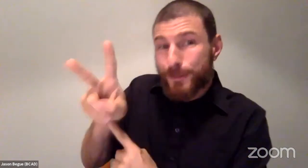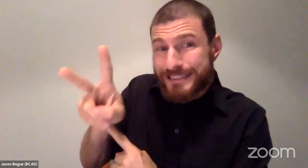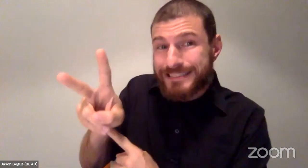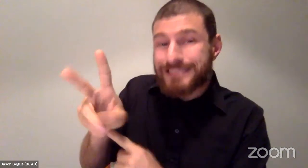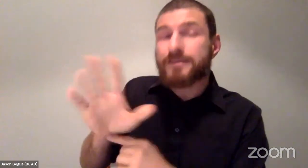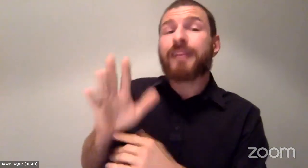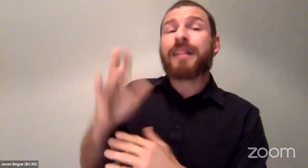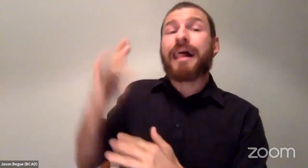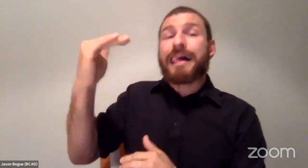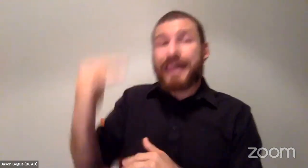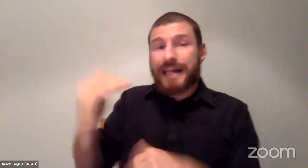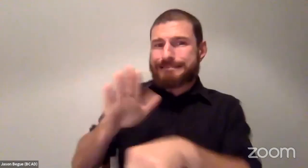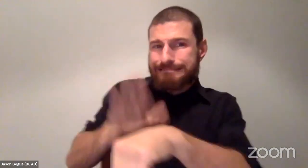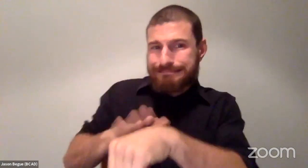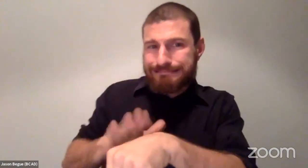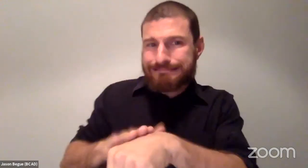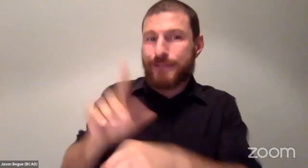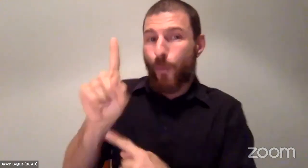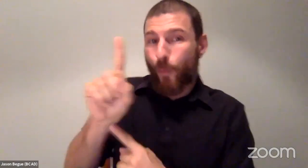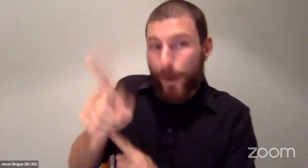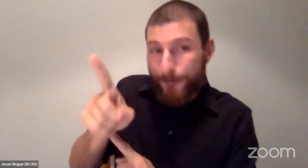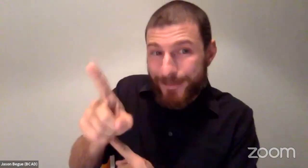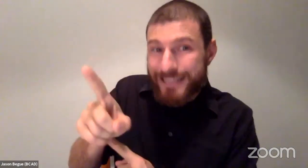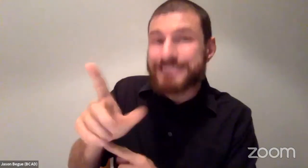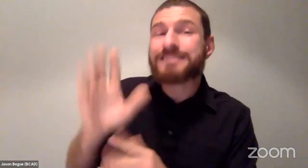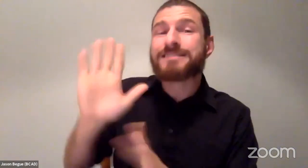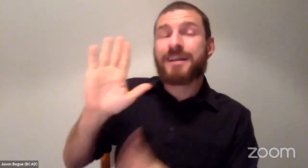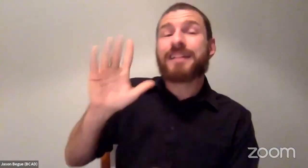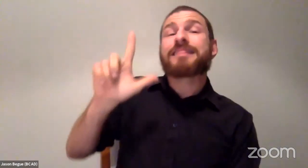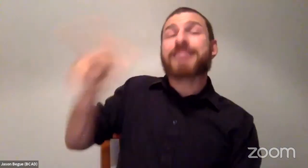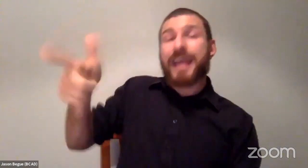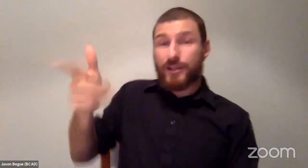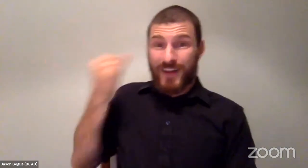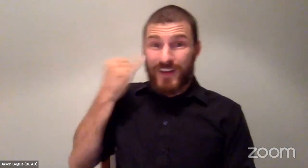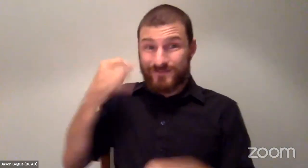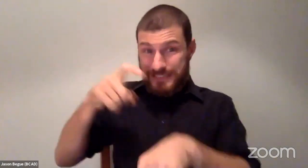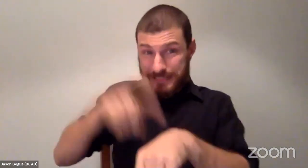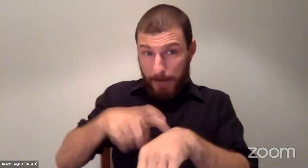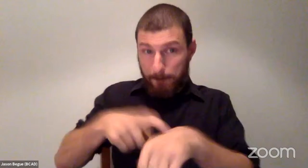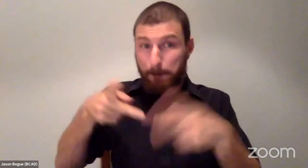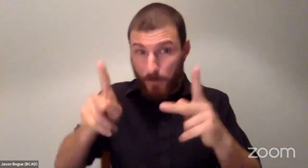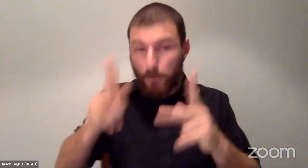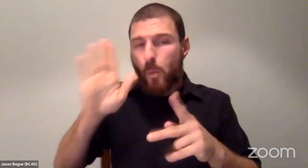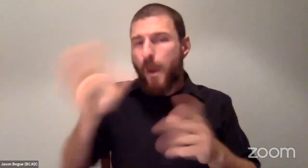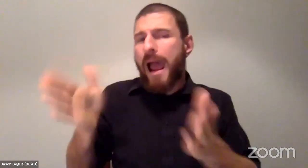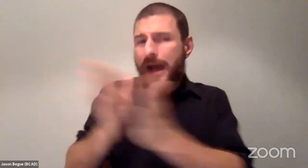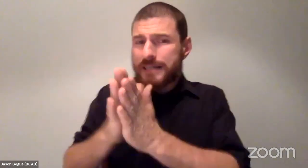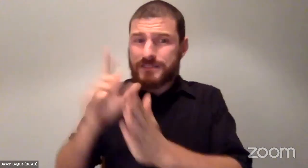If we start to go a little bit long, I will give a two‑minute and one‑minute warning.